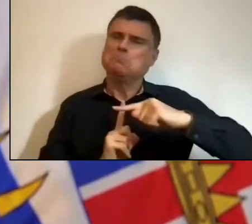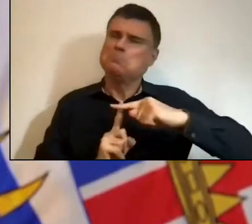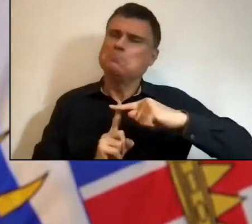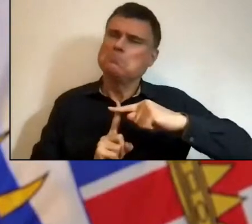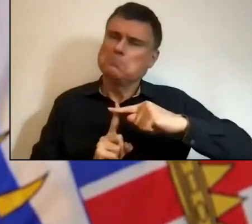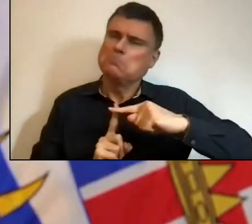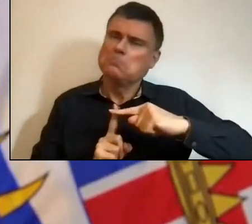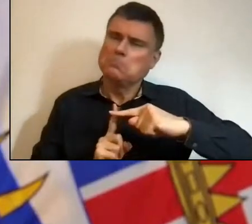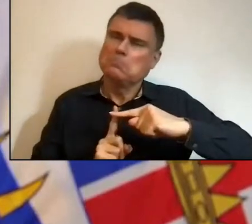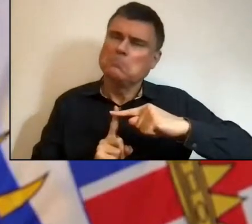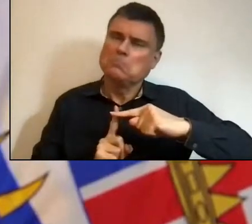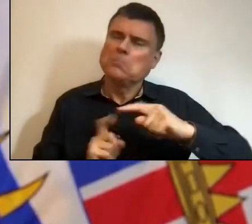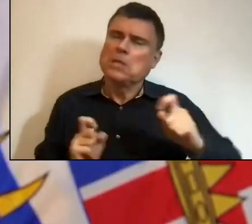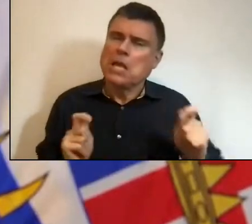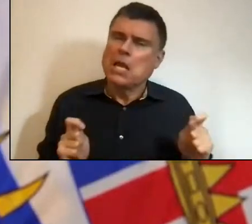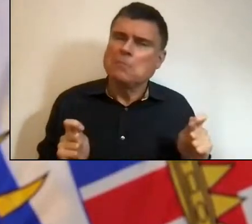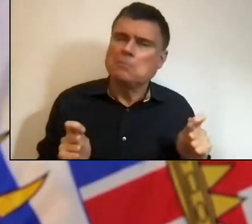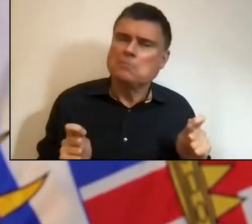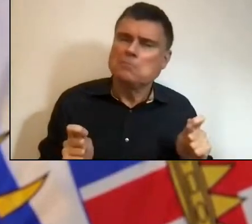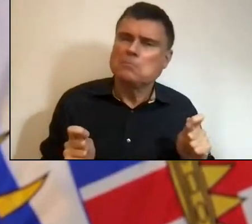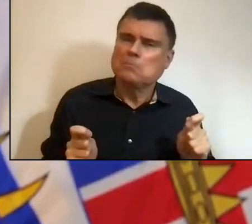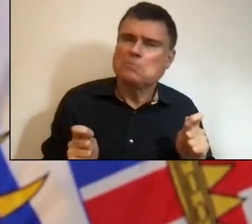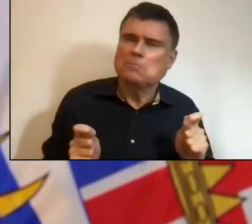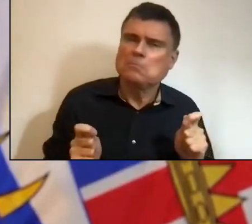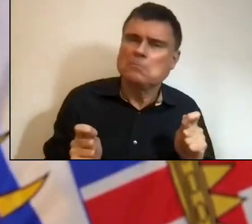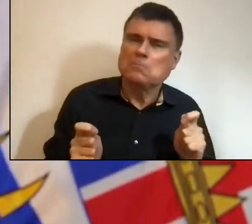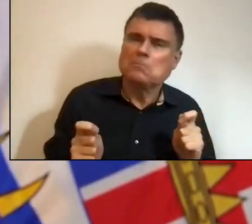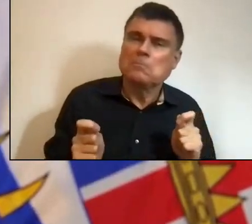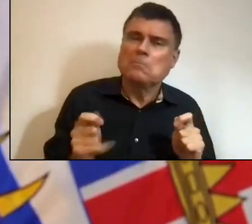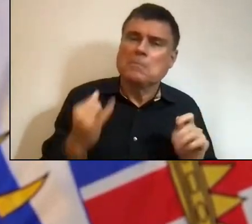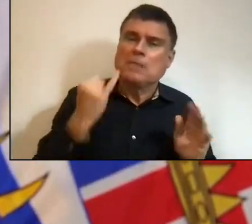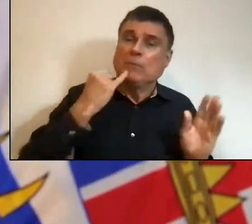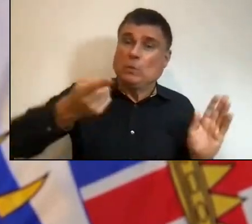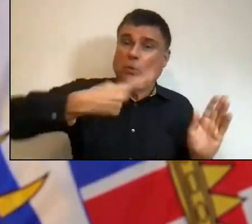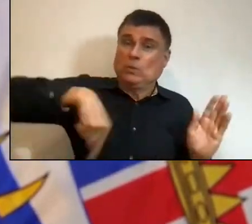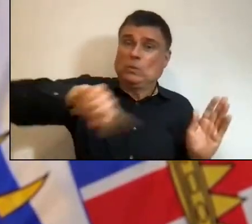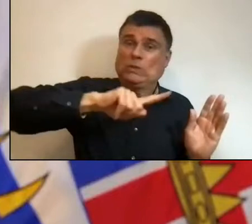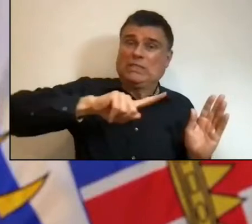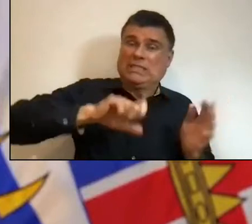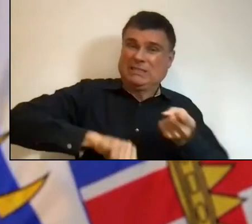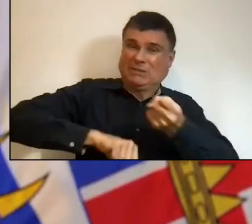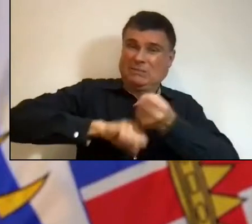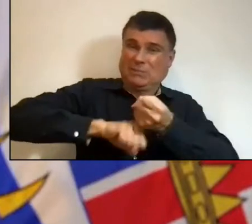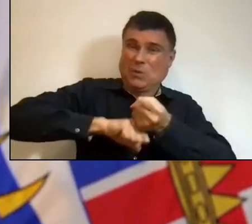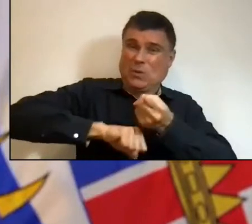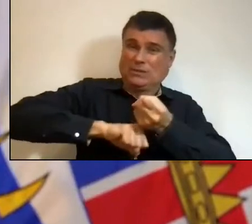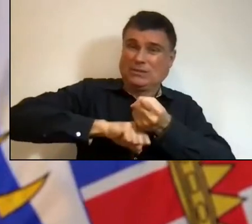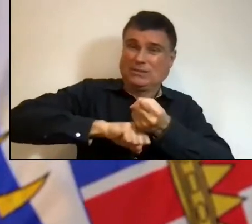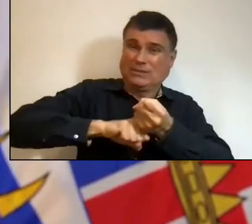things. As long as we can support immunization across the world.